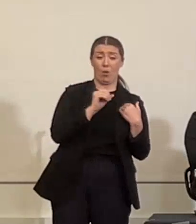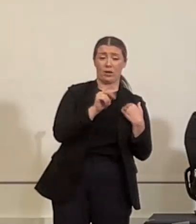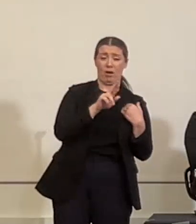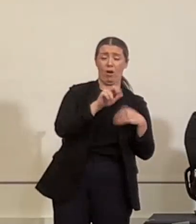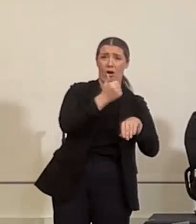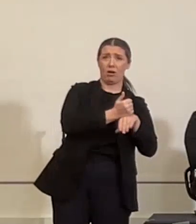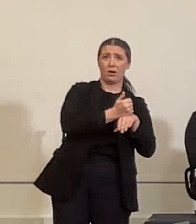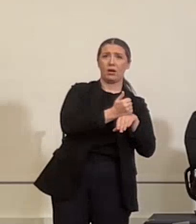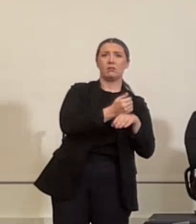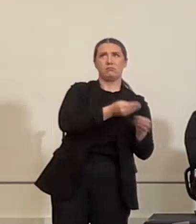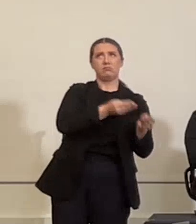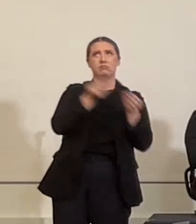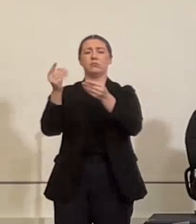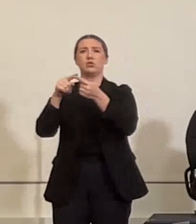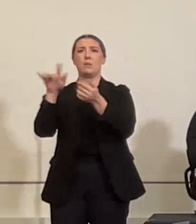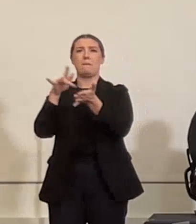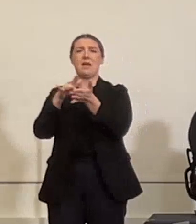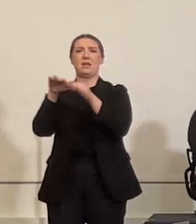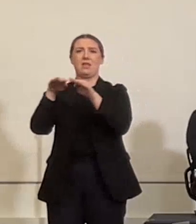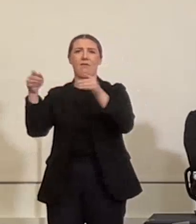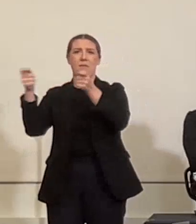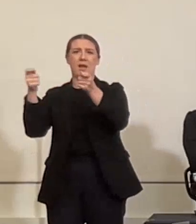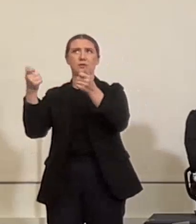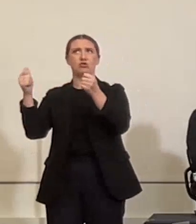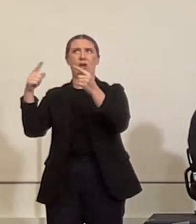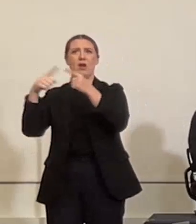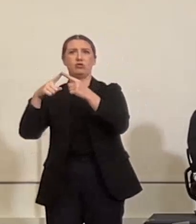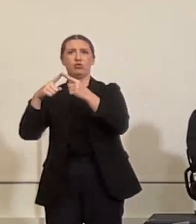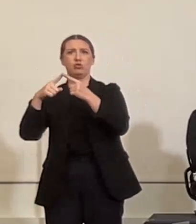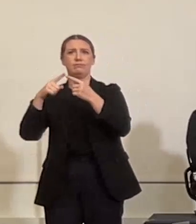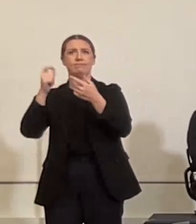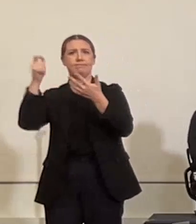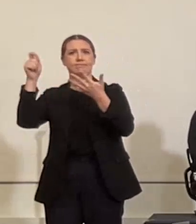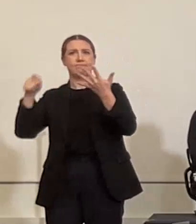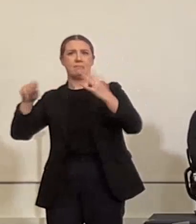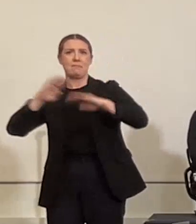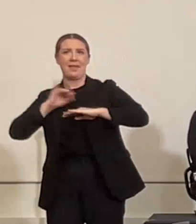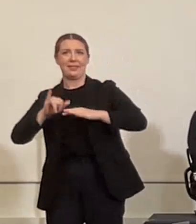to meet them. So I think it's a part of it is for the organization to think